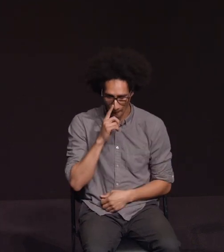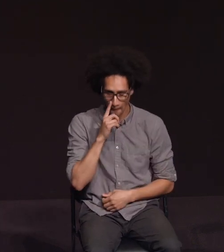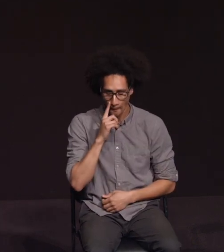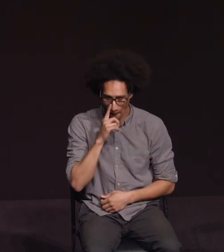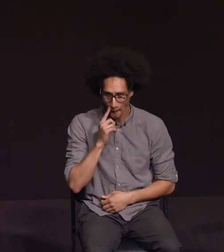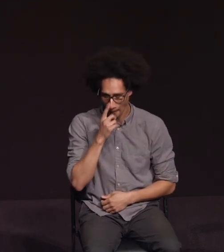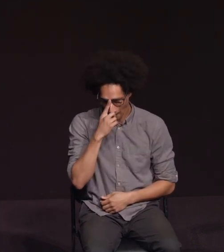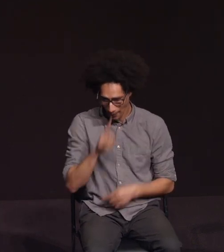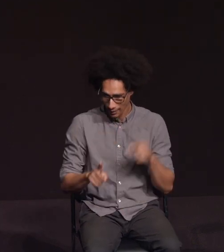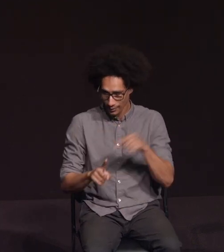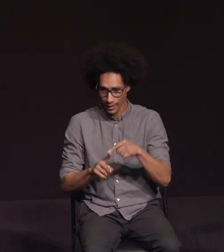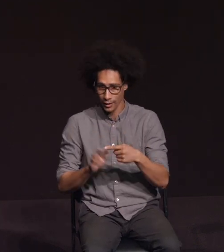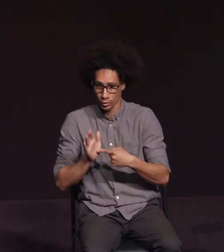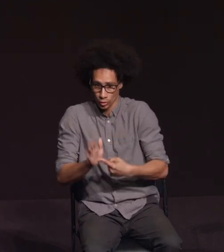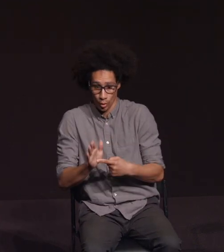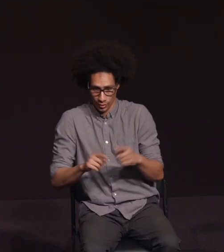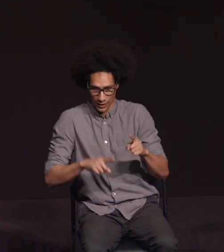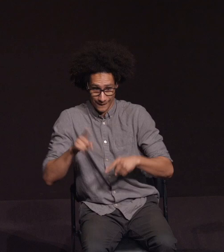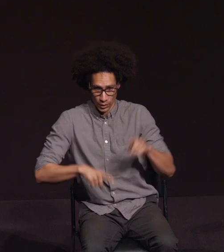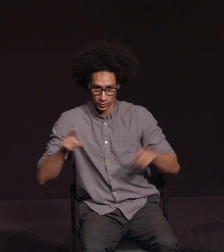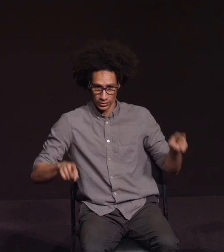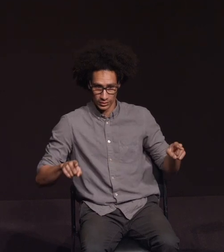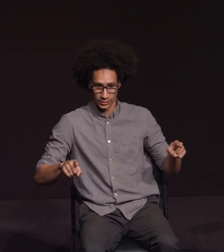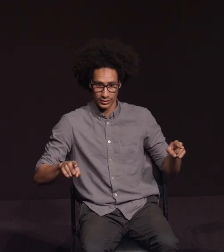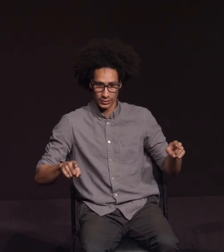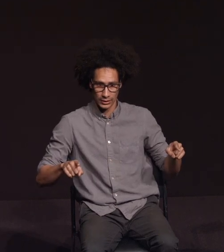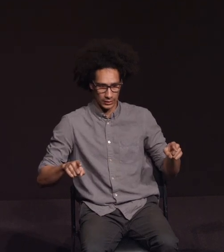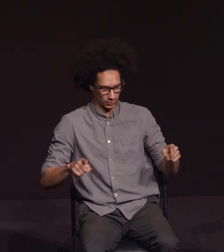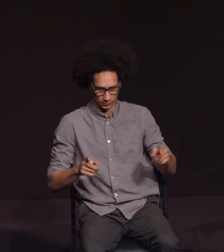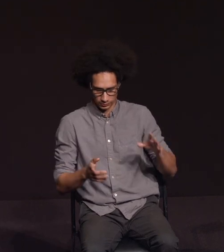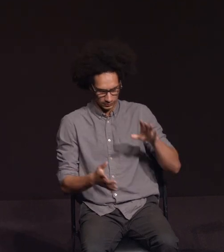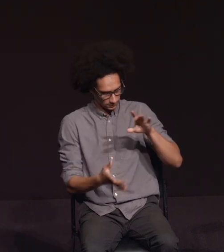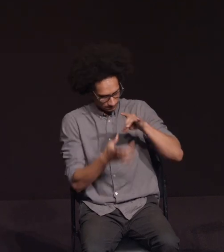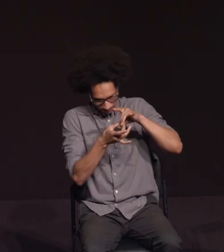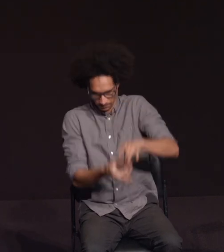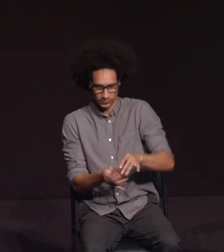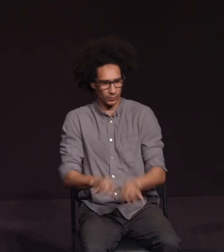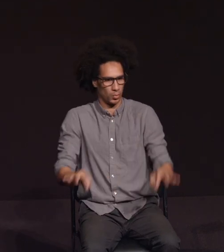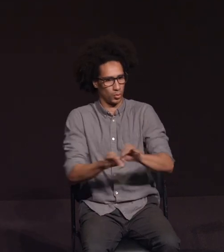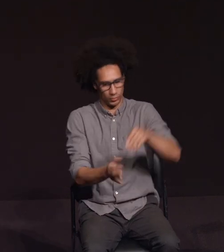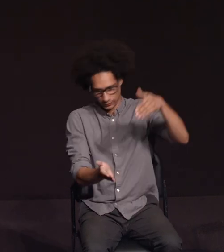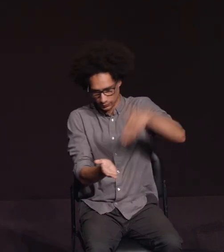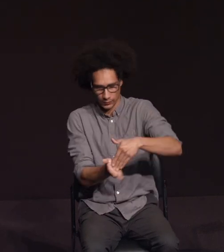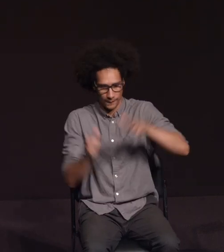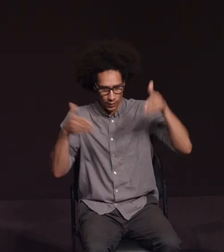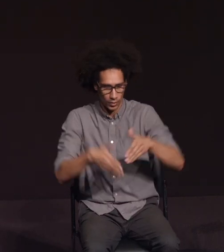is they depict diversity in its--at its core. It's not just Black families in general, not